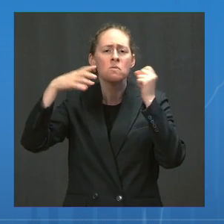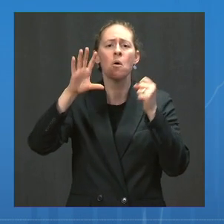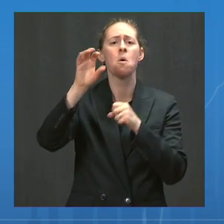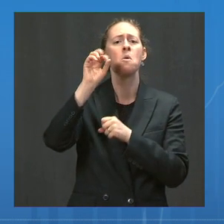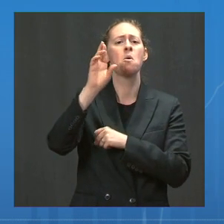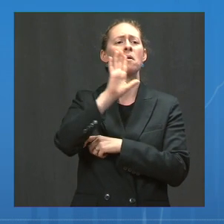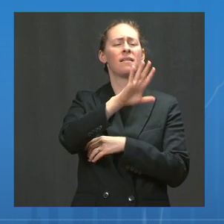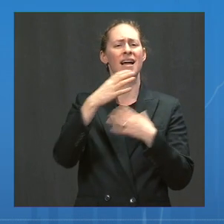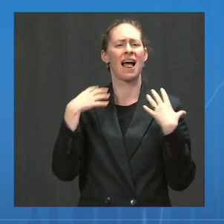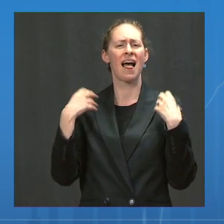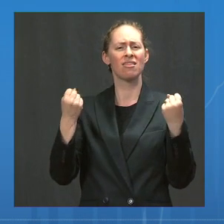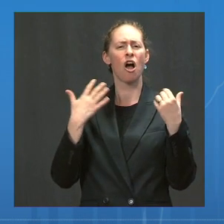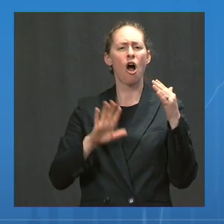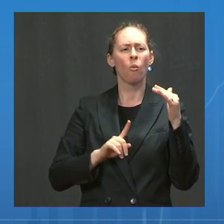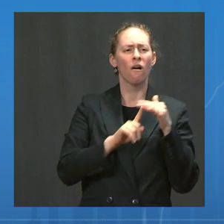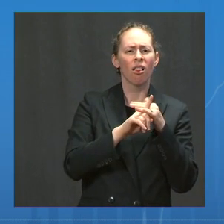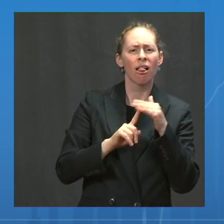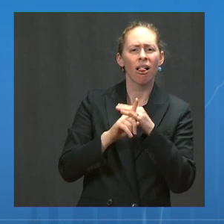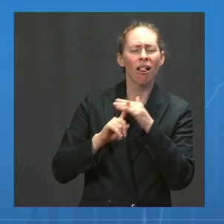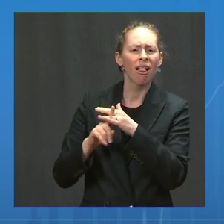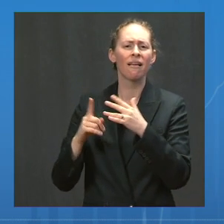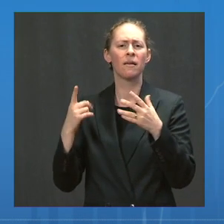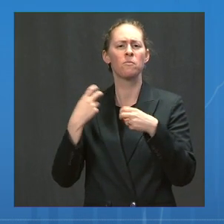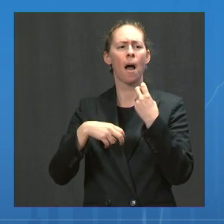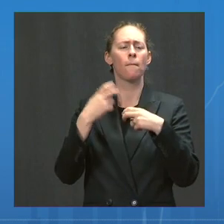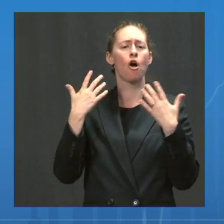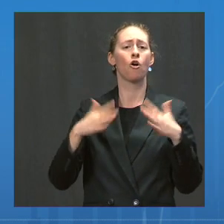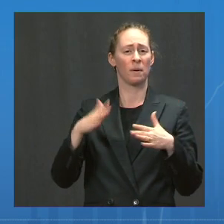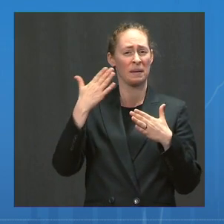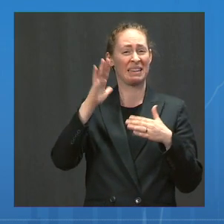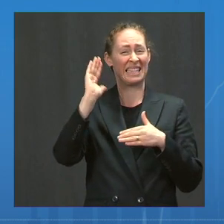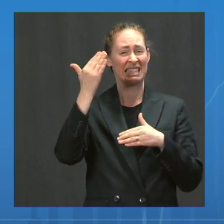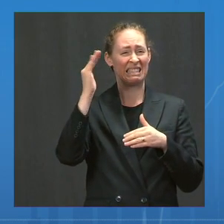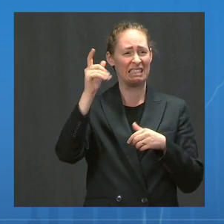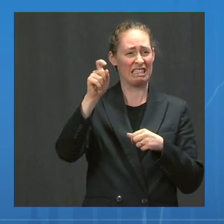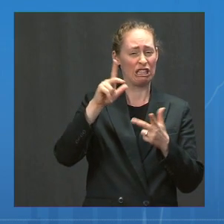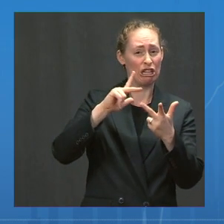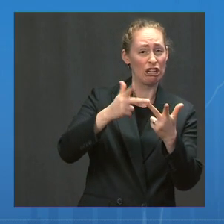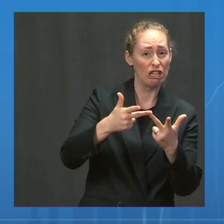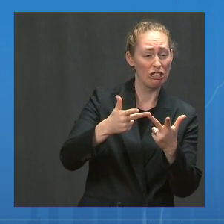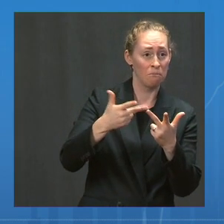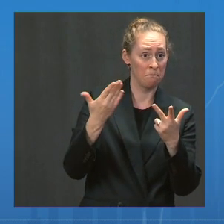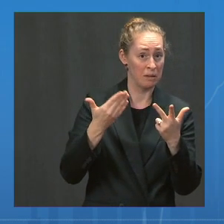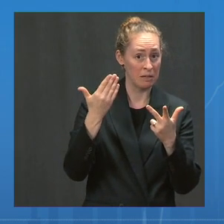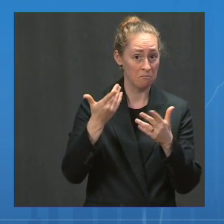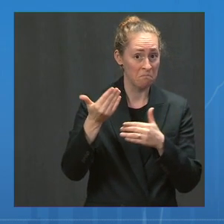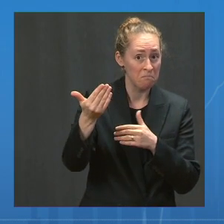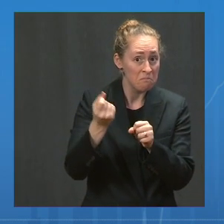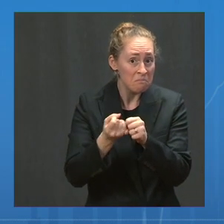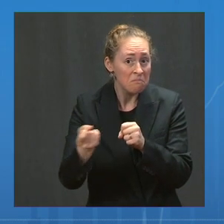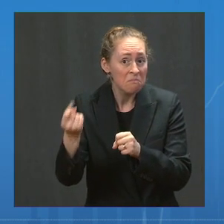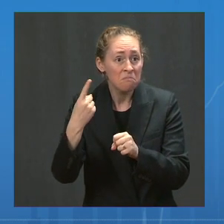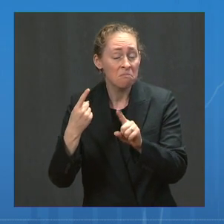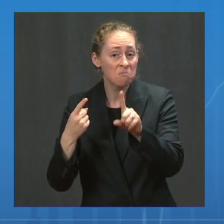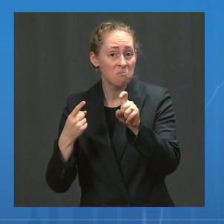Maybe, you know, latter part of this year, early next year -- just curious. I also know that there can be higher risk of side effects,